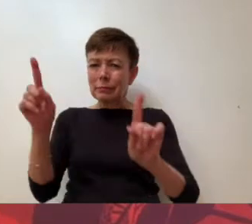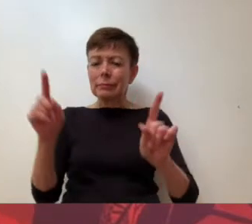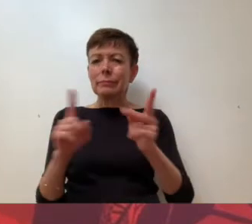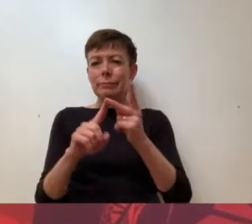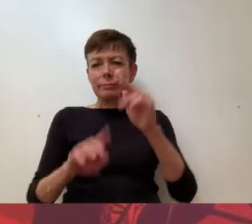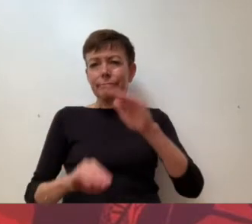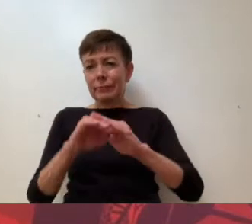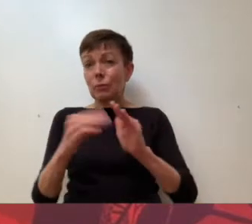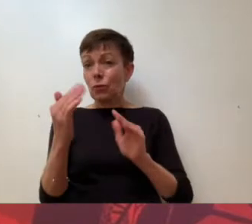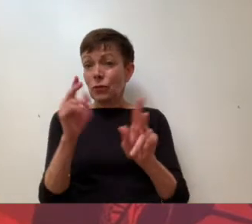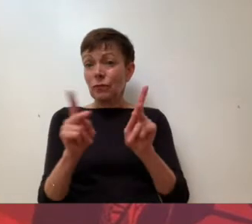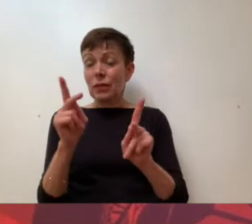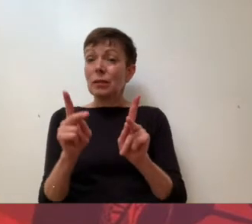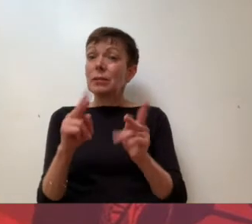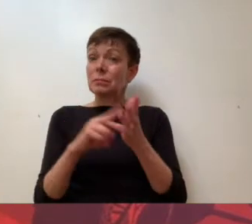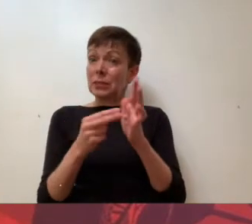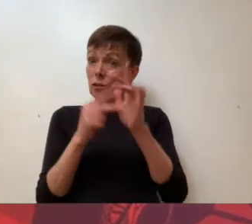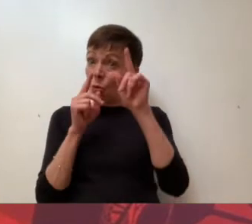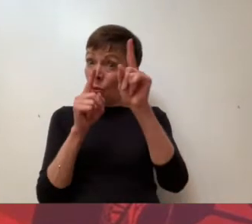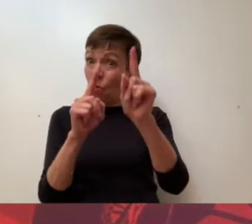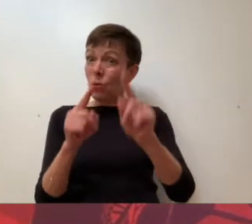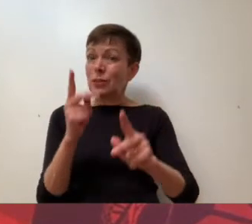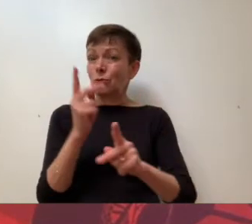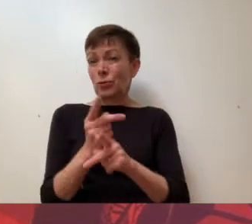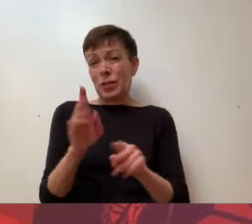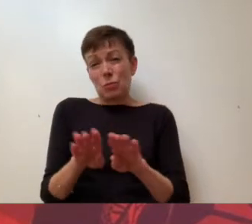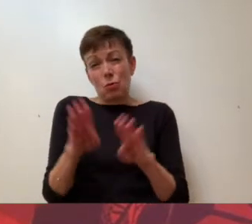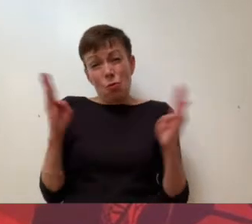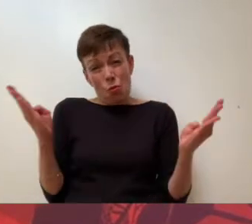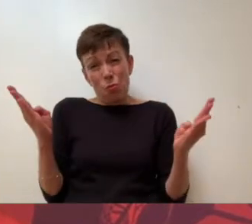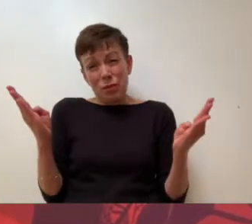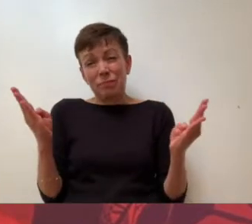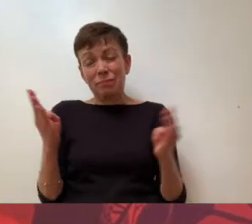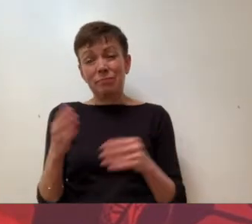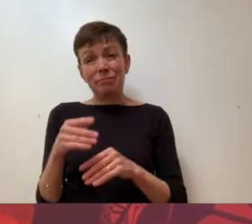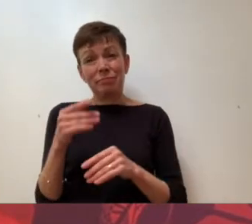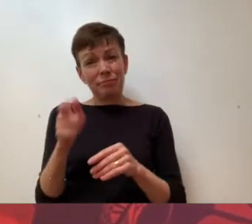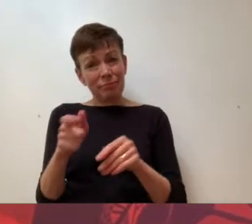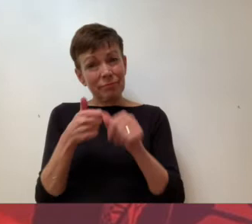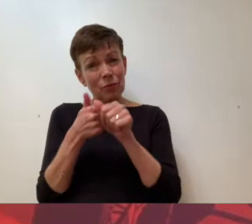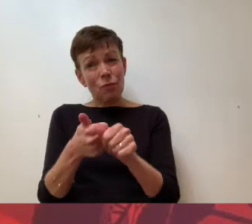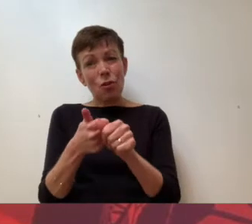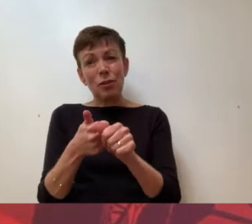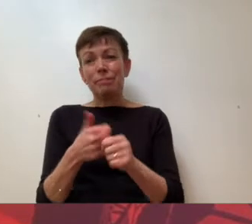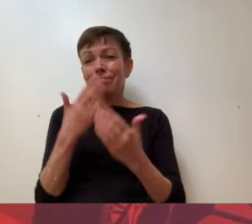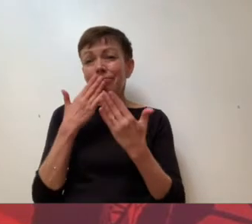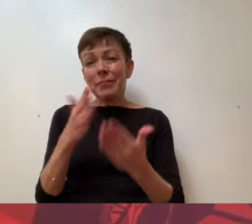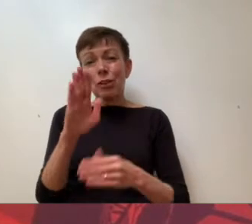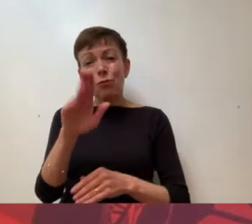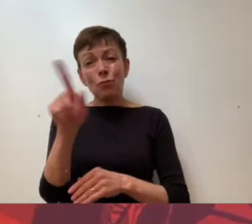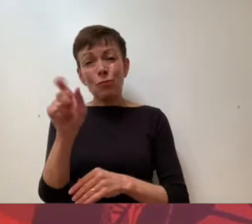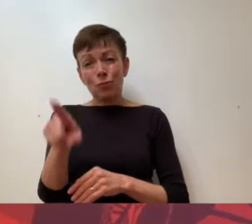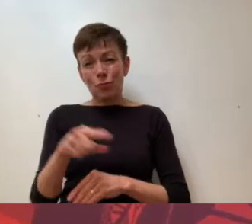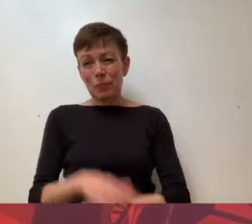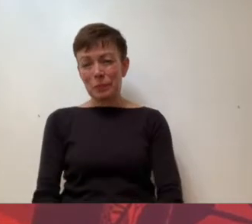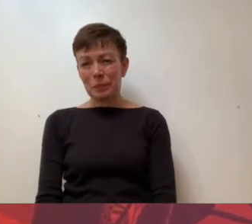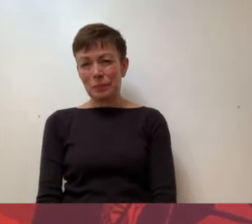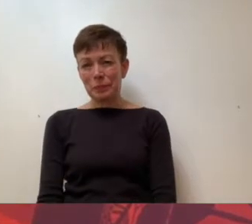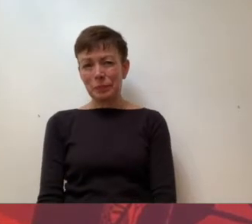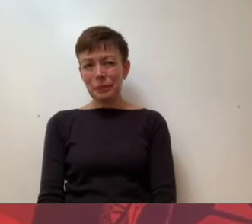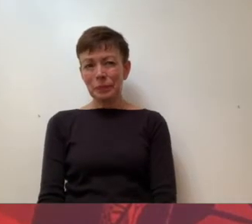waskasoopark.ca, or we will also have that link on our reddeer.ca website.